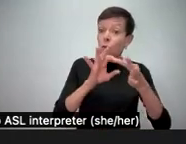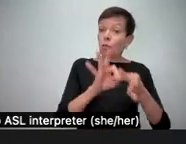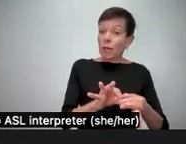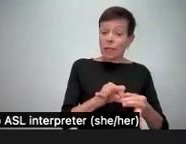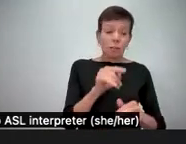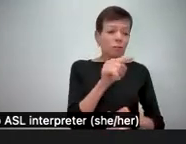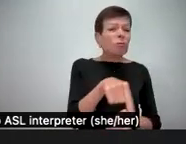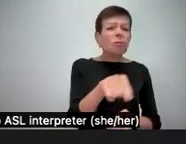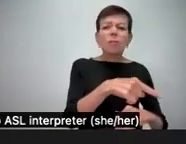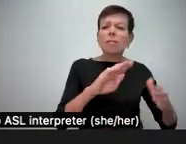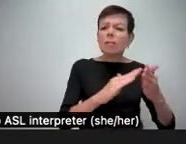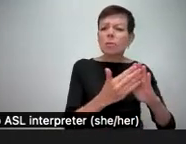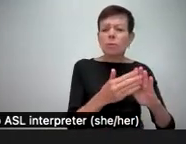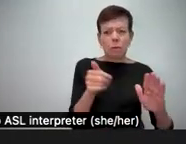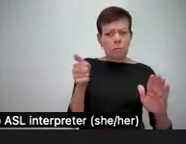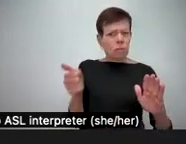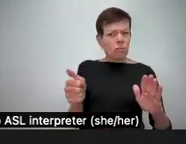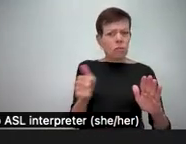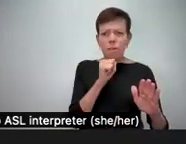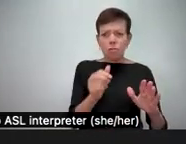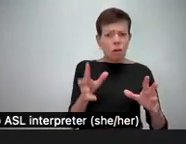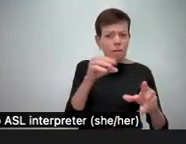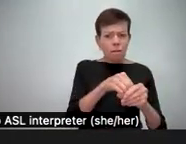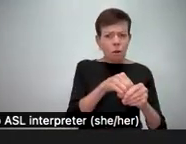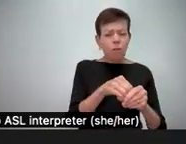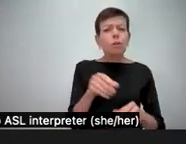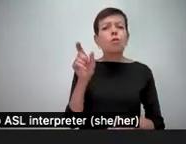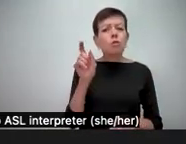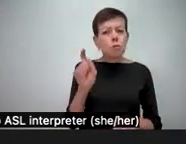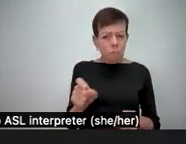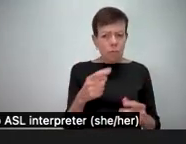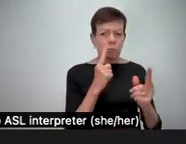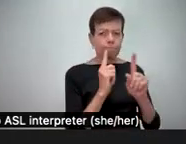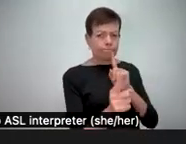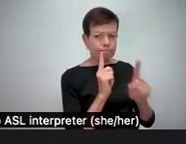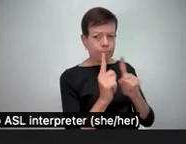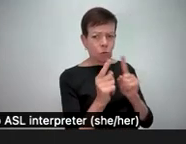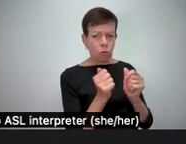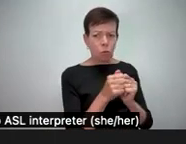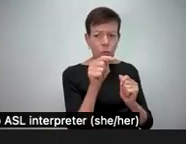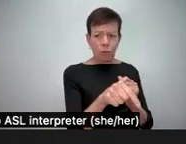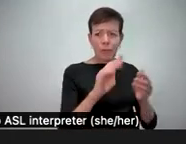be actively engaged and consulted, and there needs to be a clear and intentional relationship there.